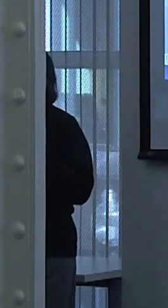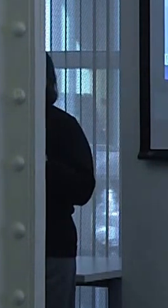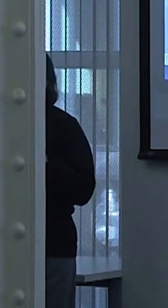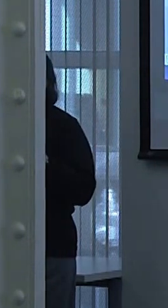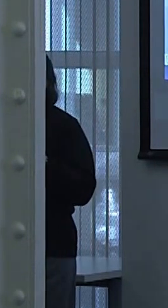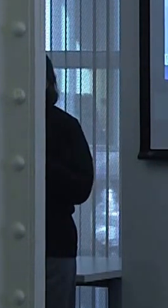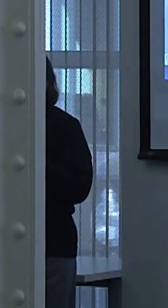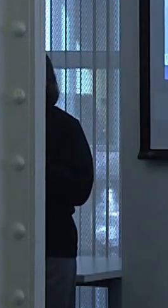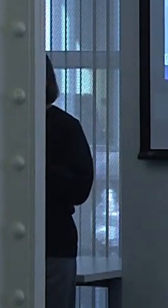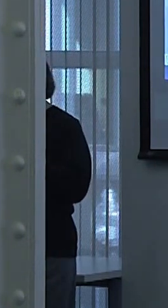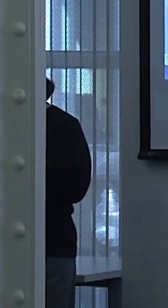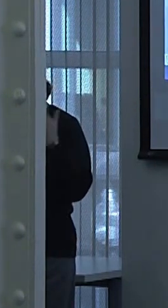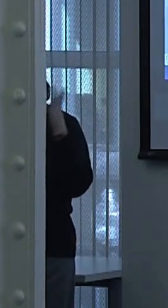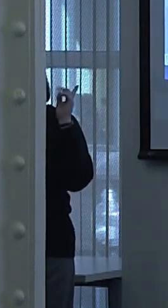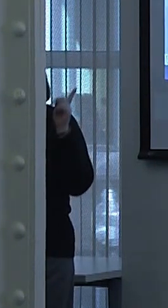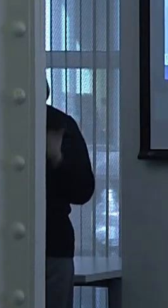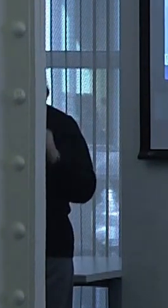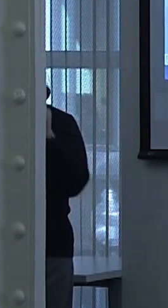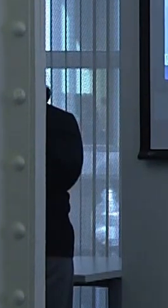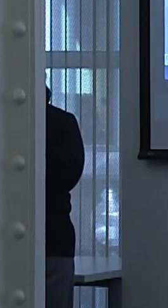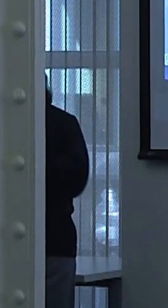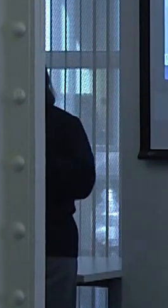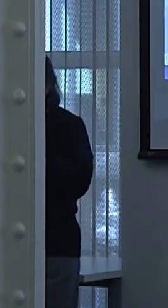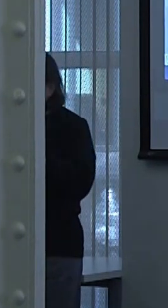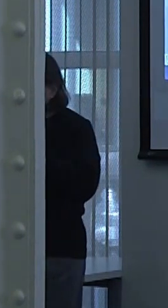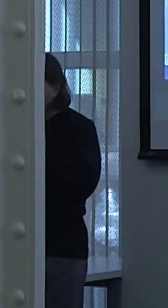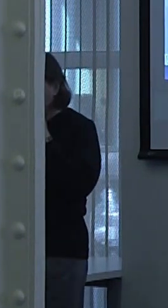about all of these identities intersecting.